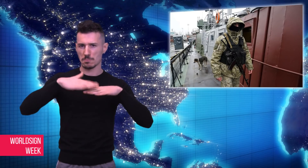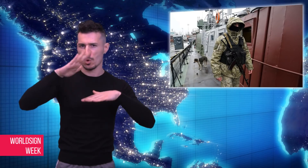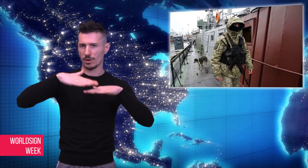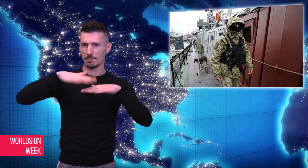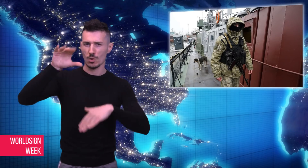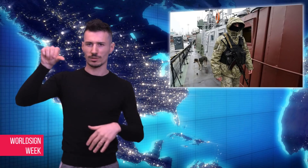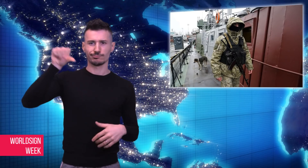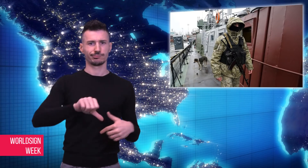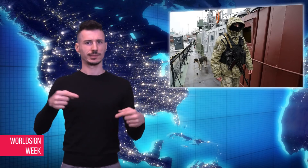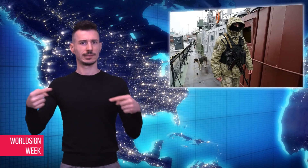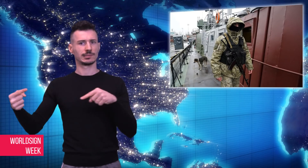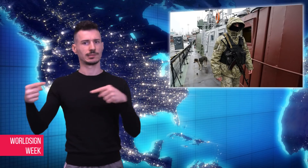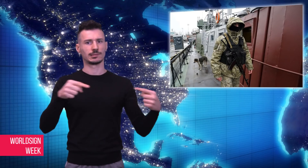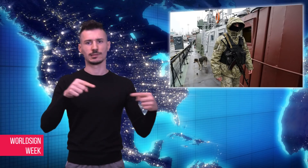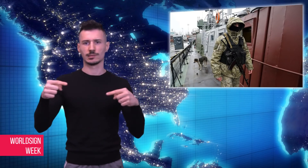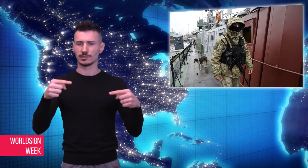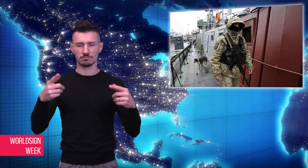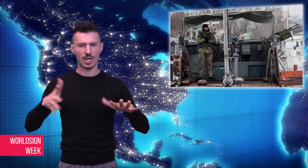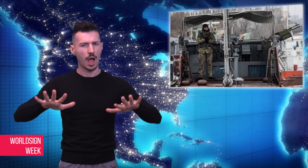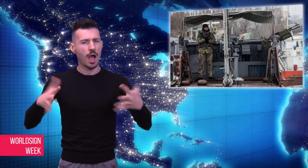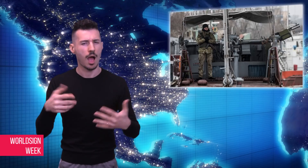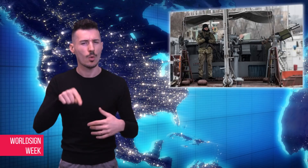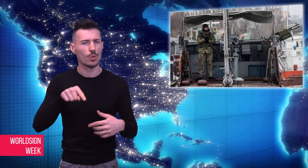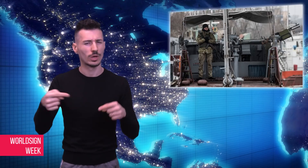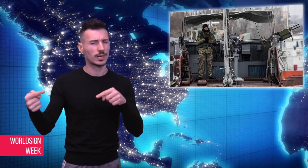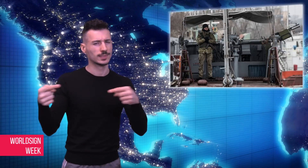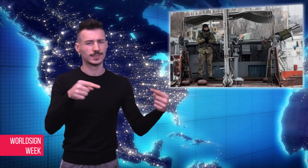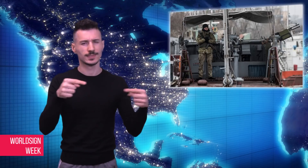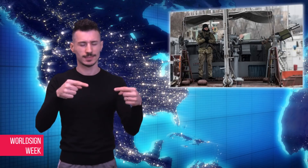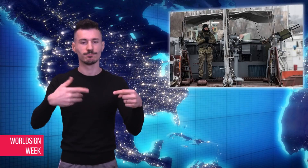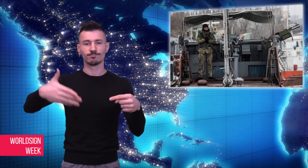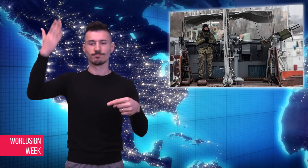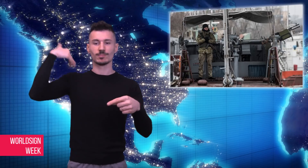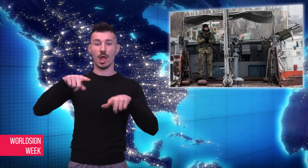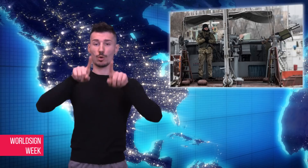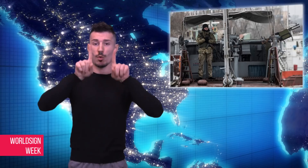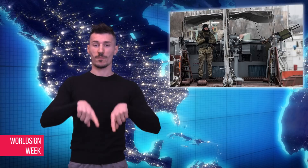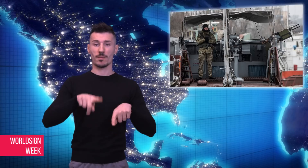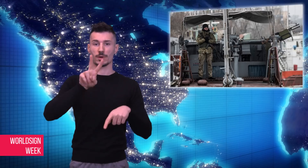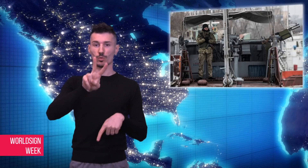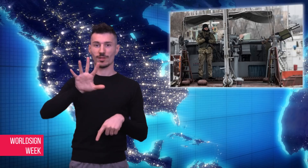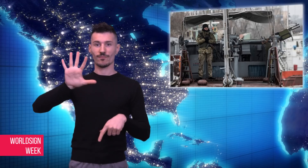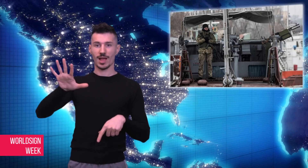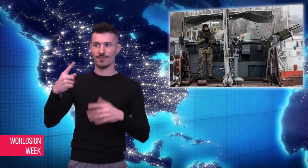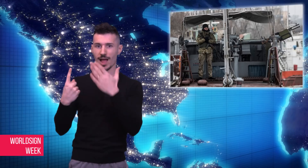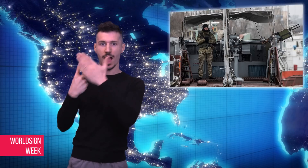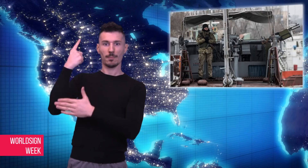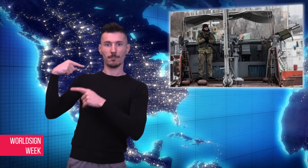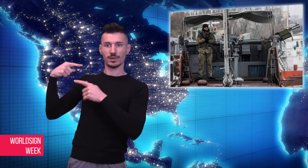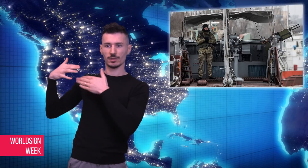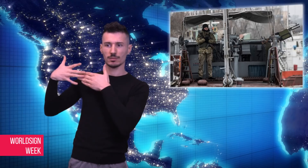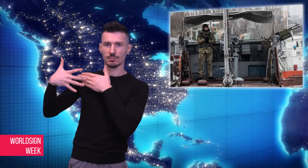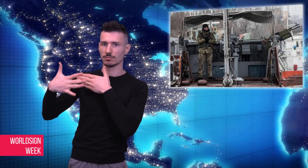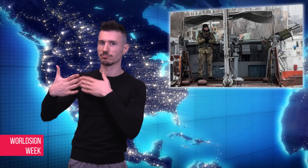The Kremlin in Russia say the claims are false.